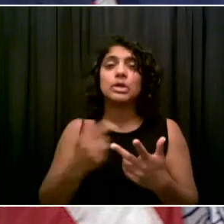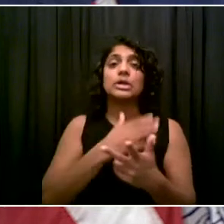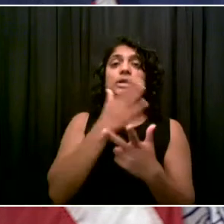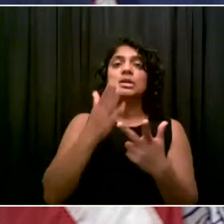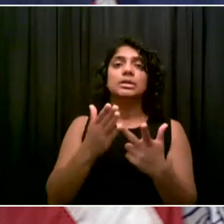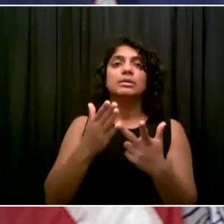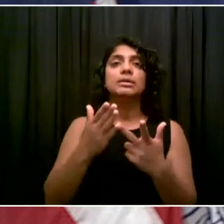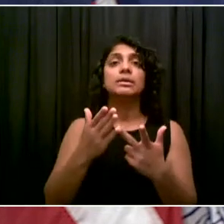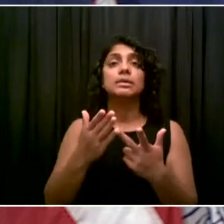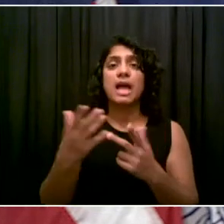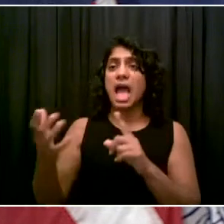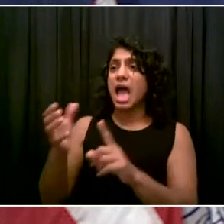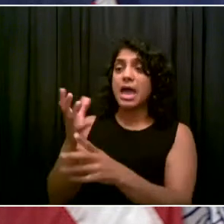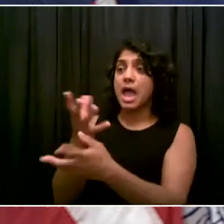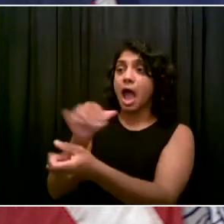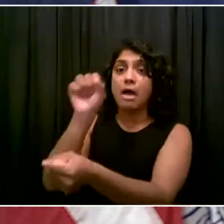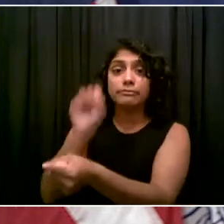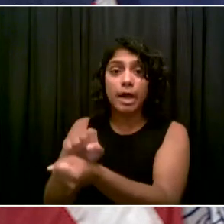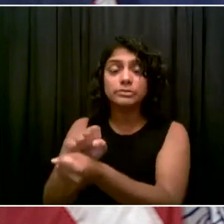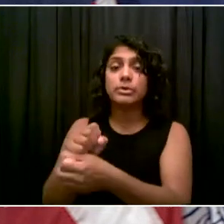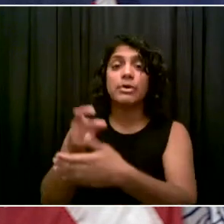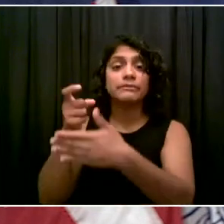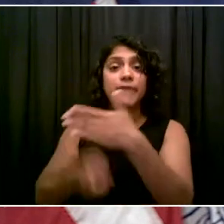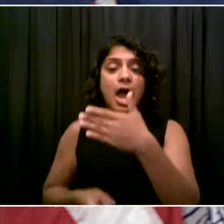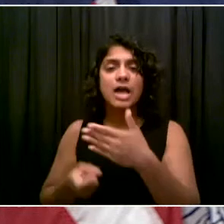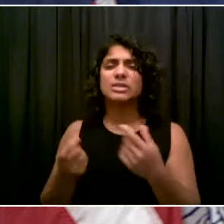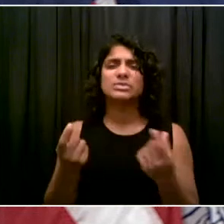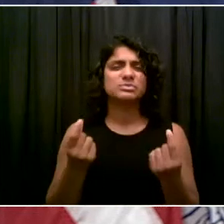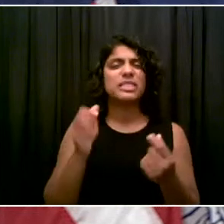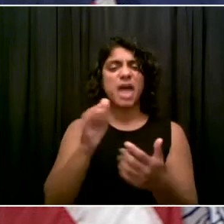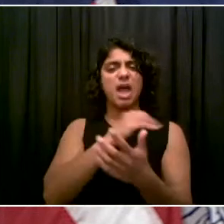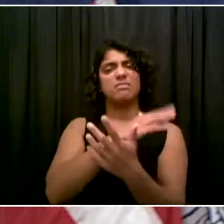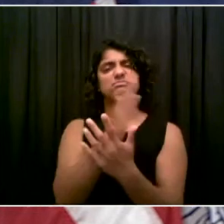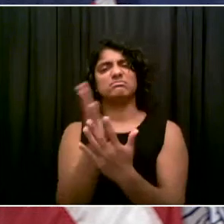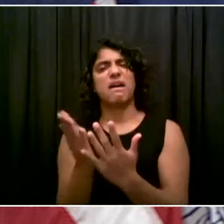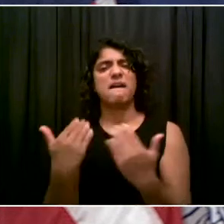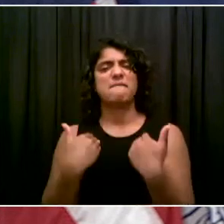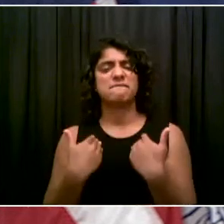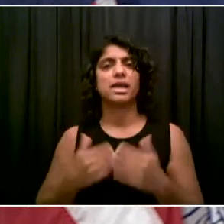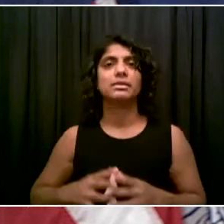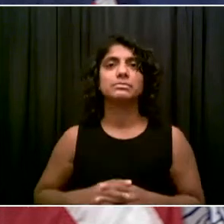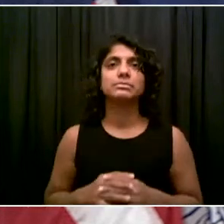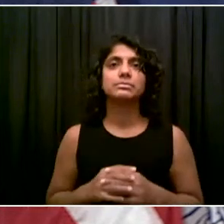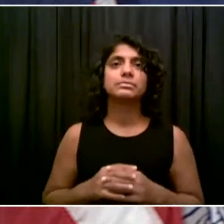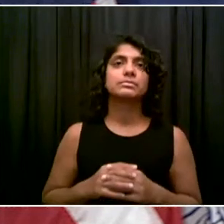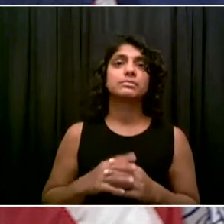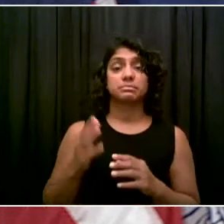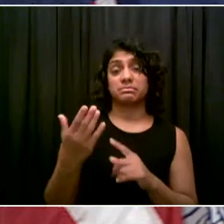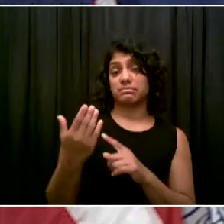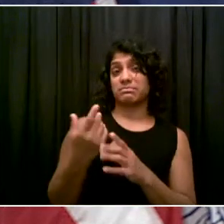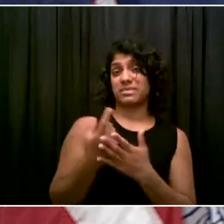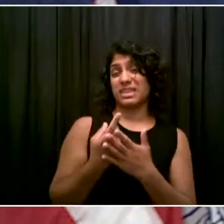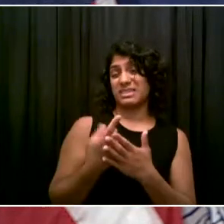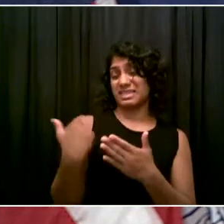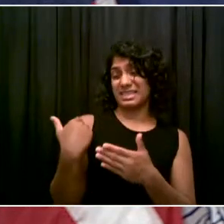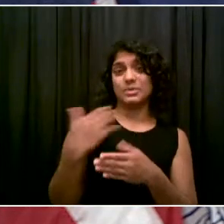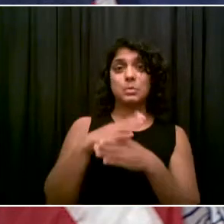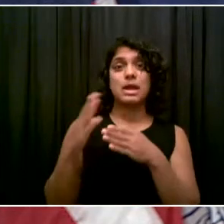BEING ISSUED. THE SUMMONS IN